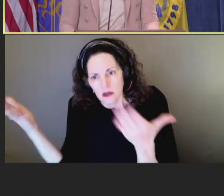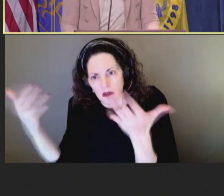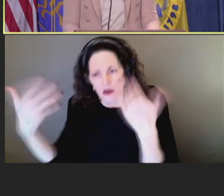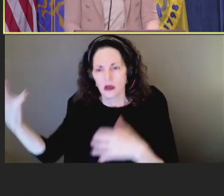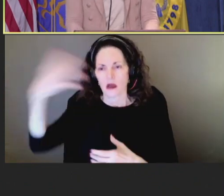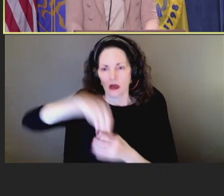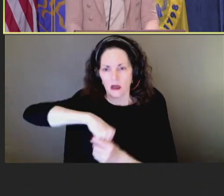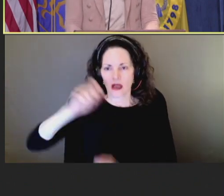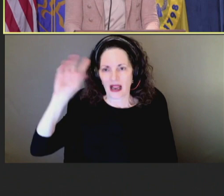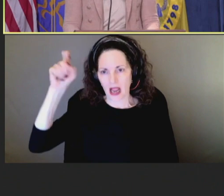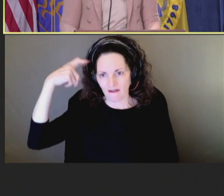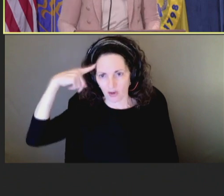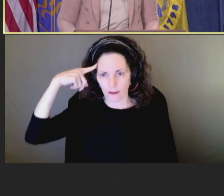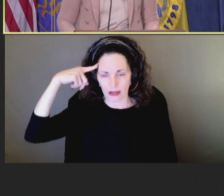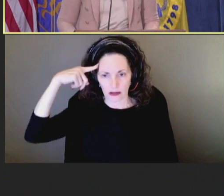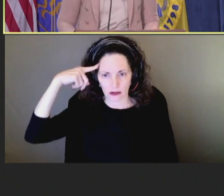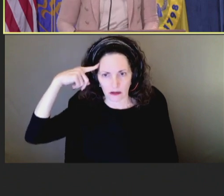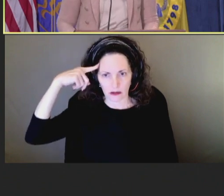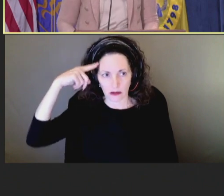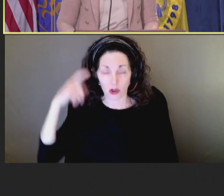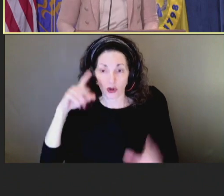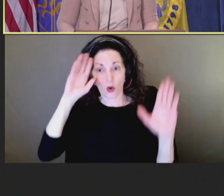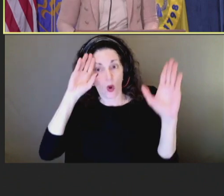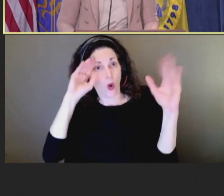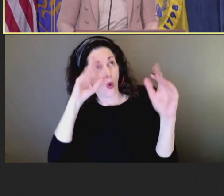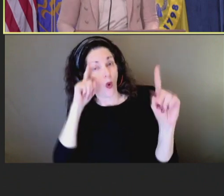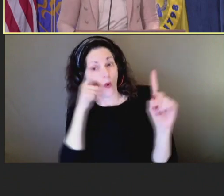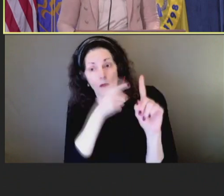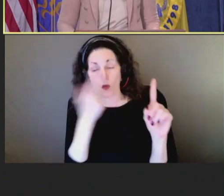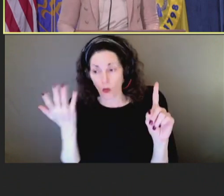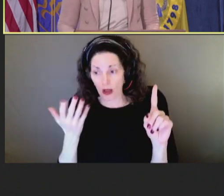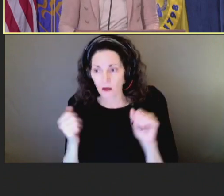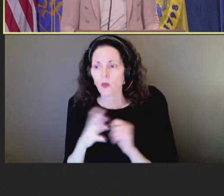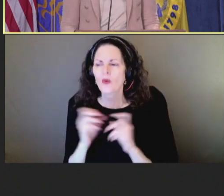some of the things we hope to do: we want to accelerate established concepts. We want to